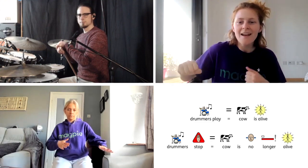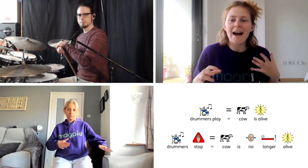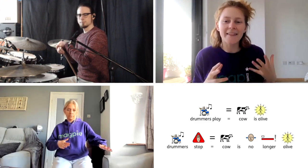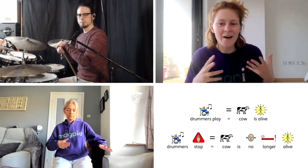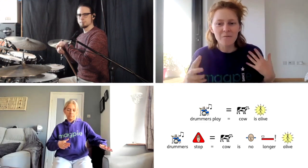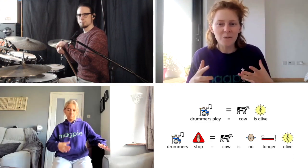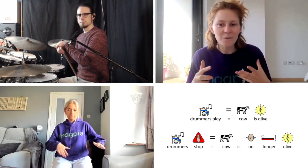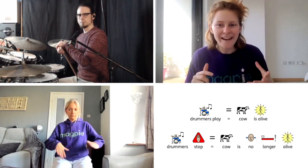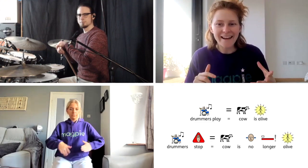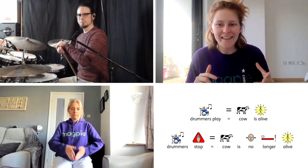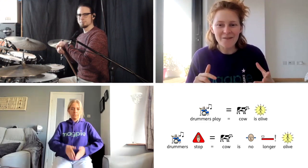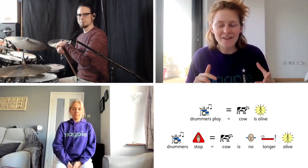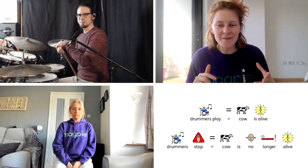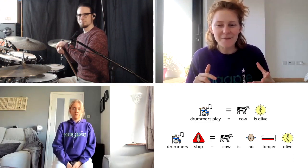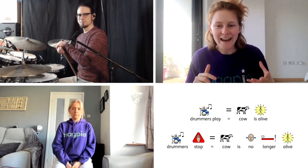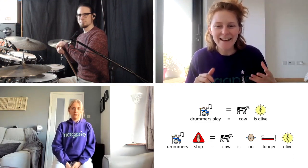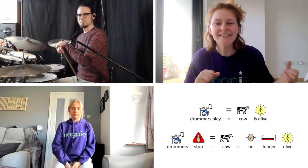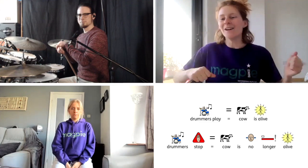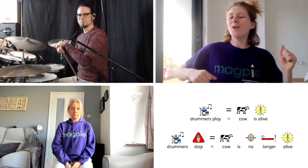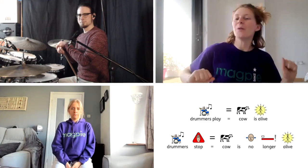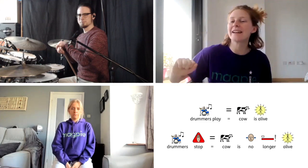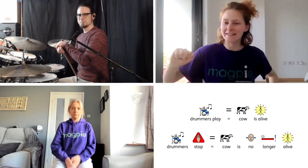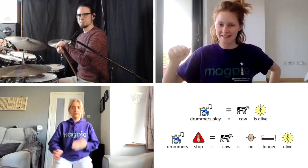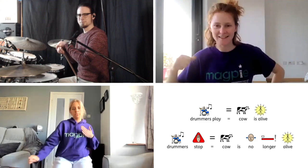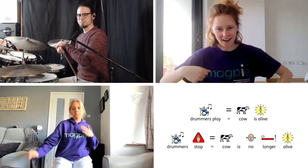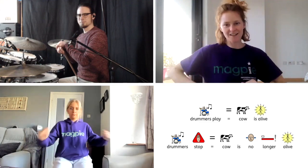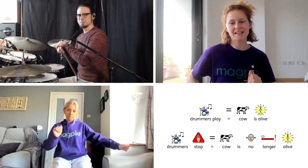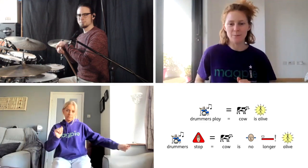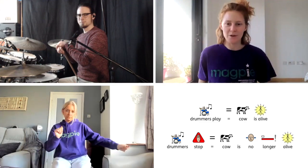and then when we hear that rhythm again we can start to move